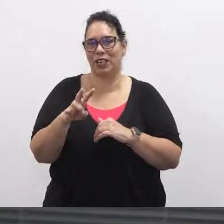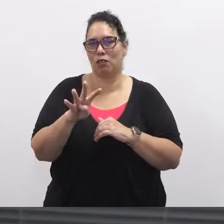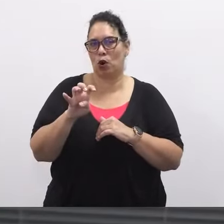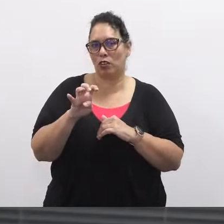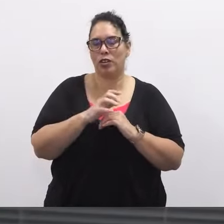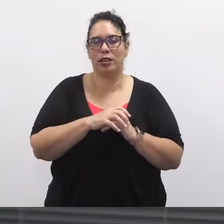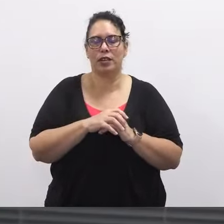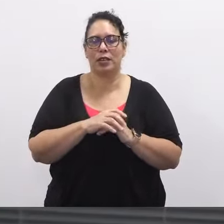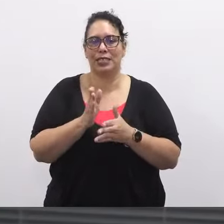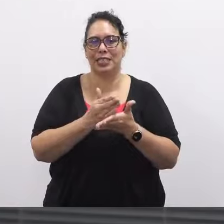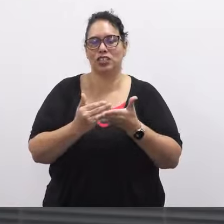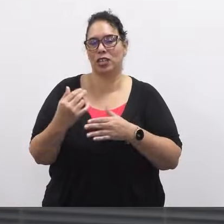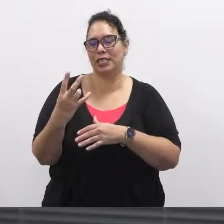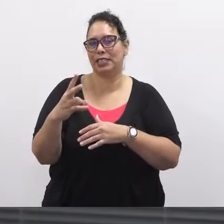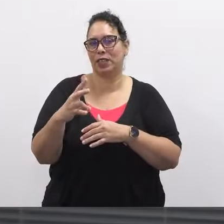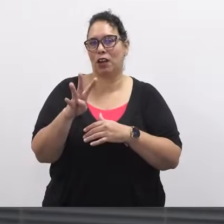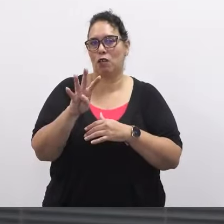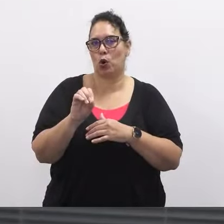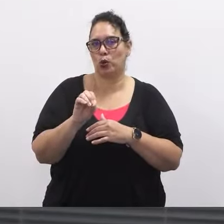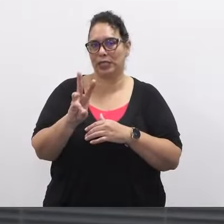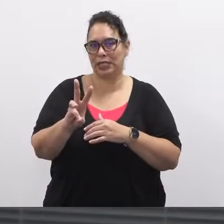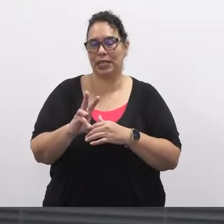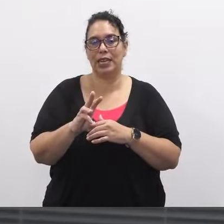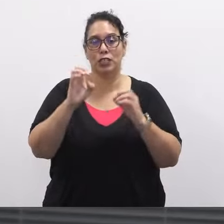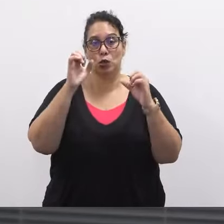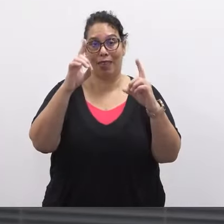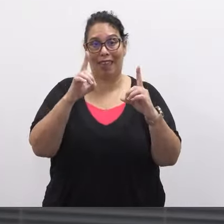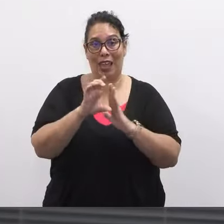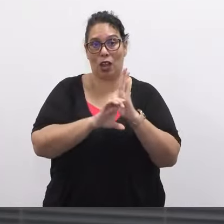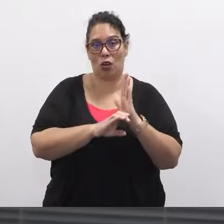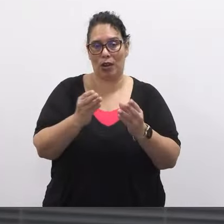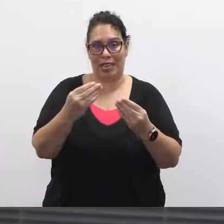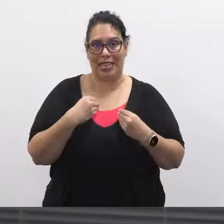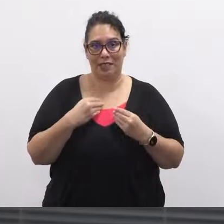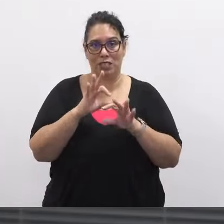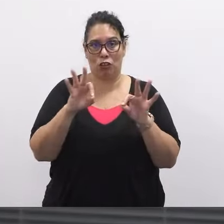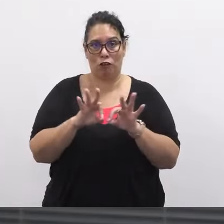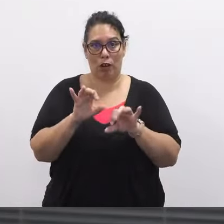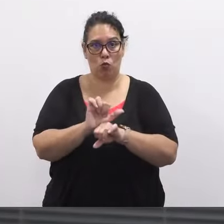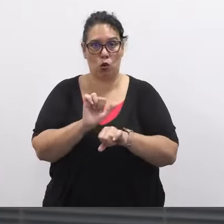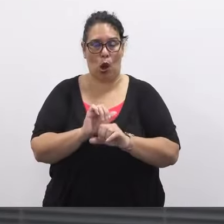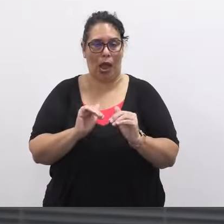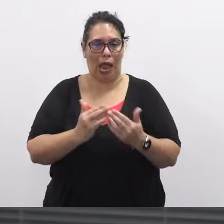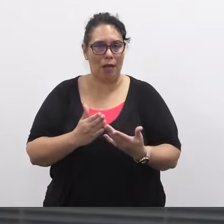and section 17406 of the Ed Code that really gives us the framework for how we embark on these projects.